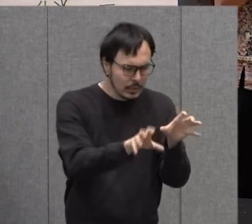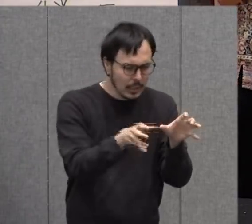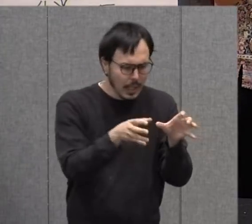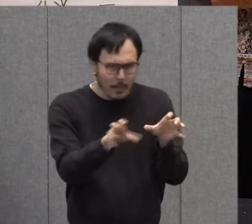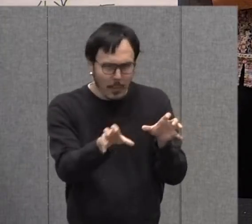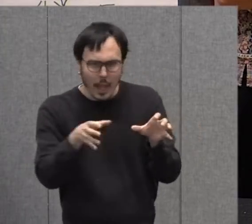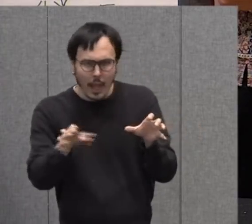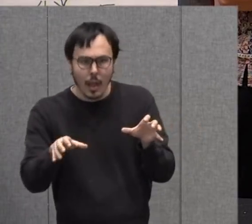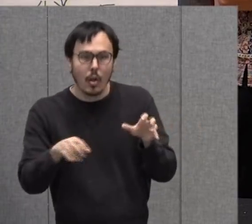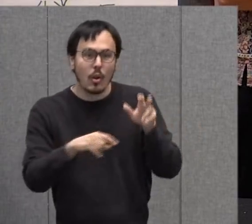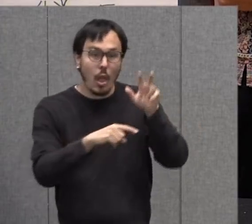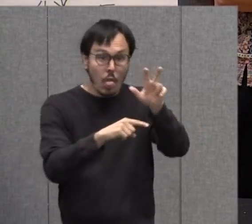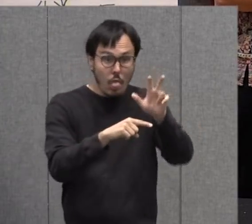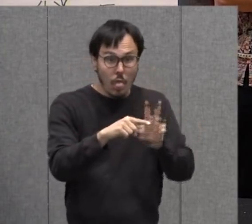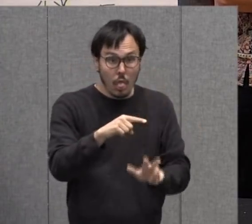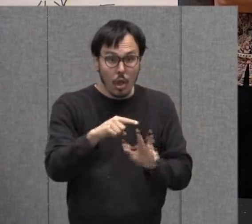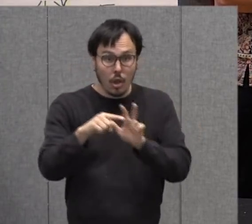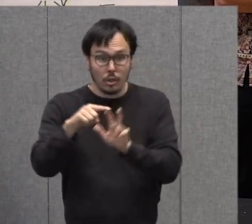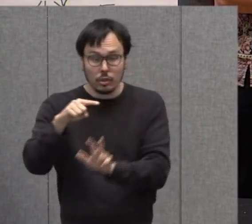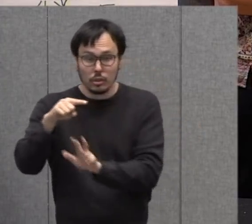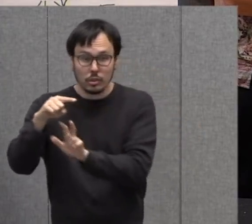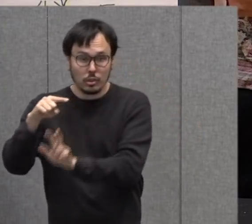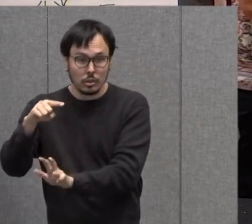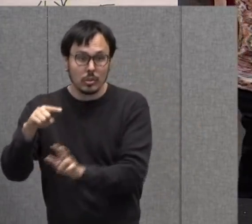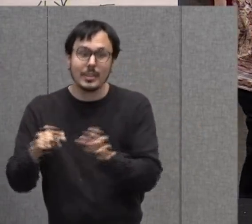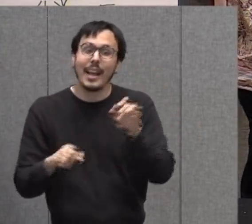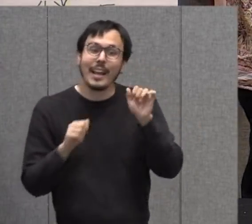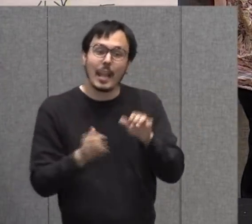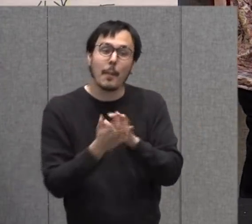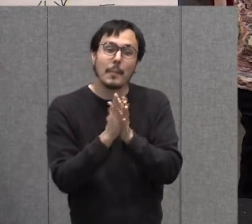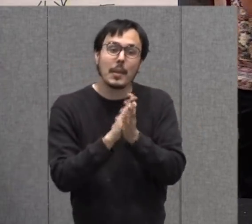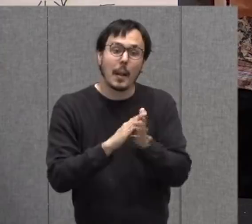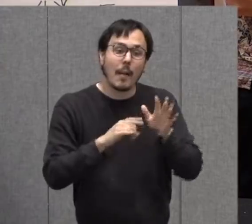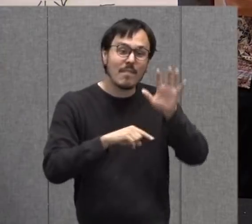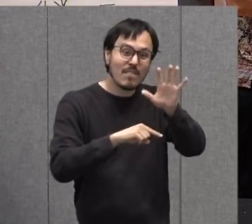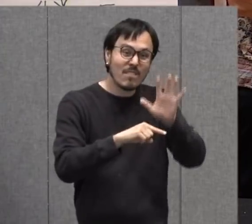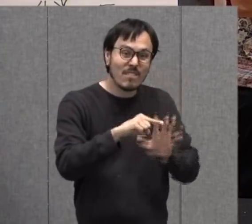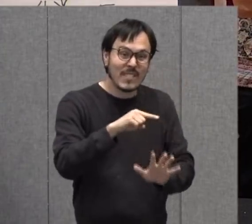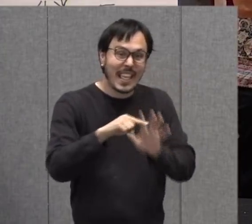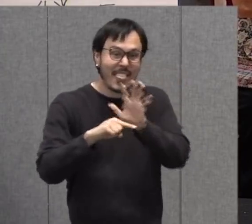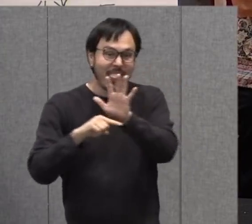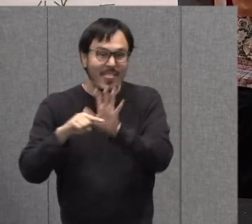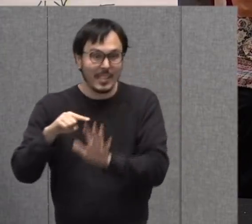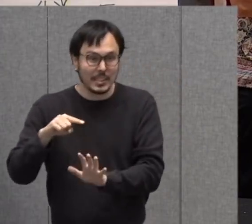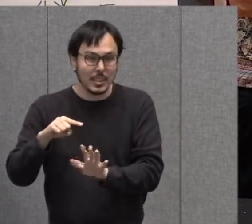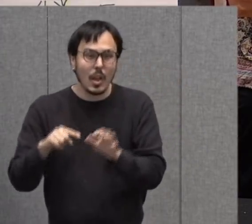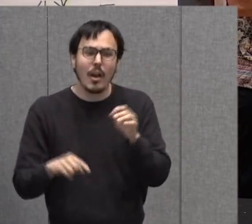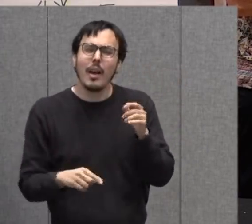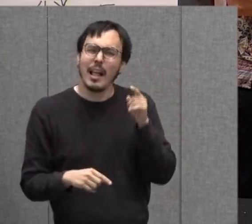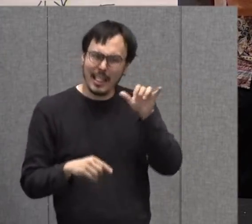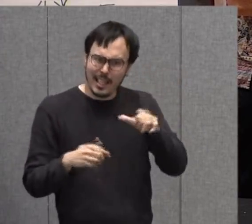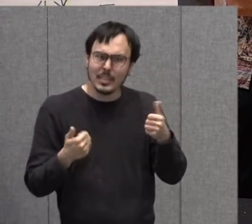I can break it up into fifths. Oh but this isn't very easy. Can you do it?